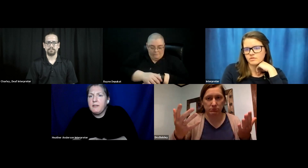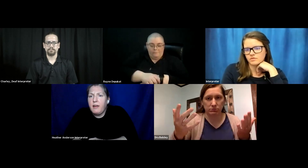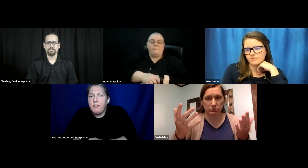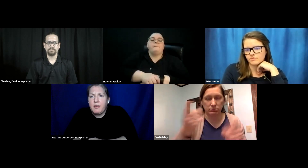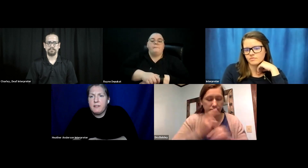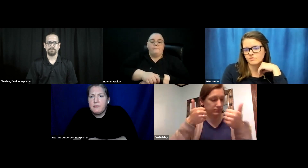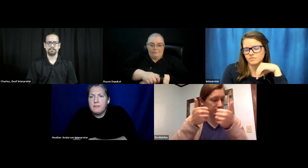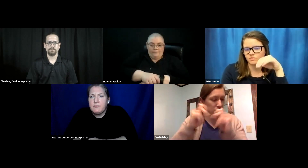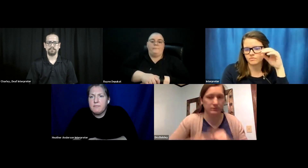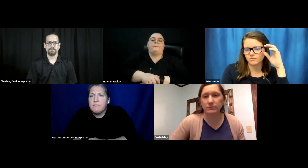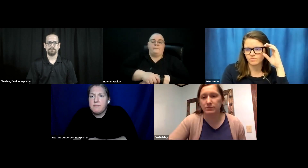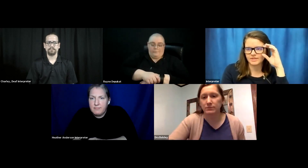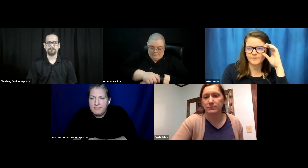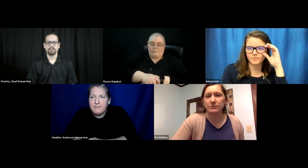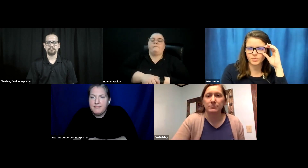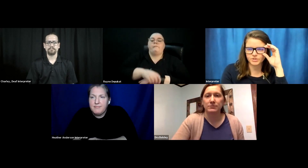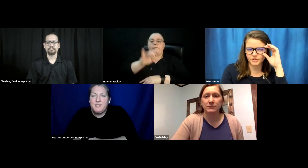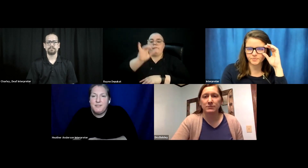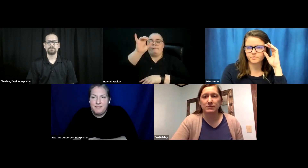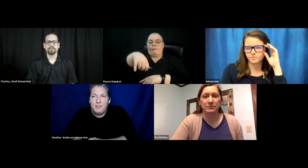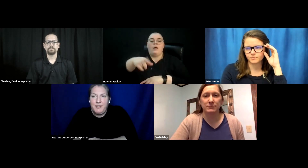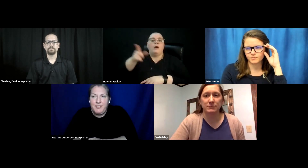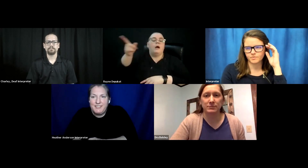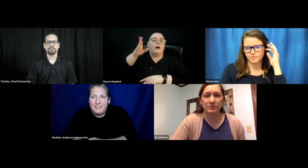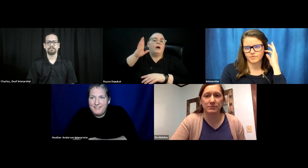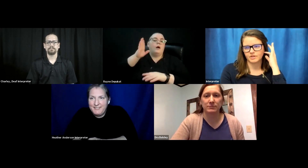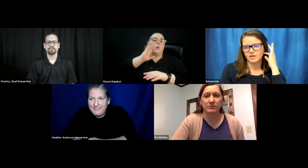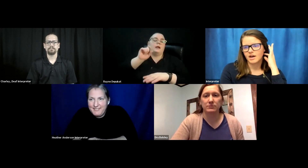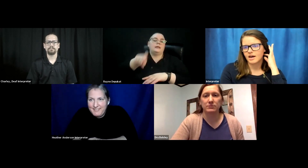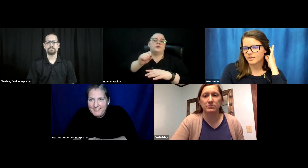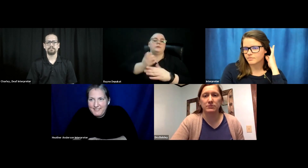Can you send me everything. Yeah, we'll do great thing.